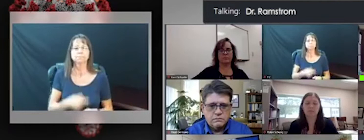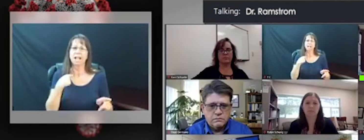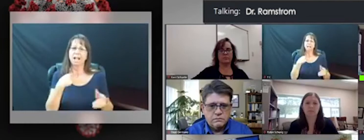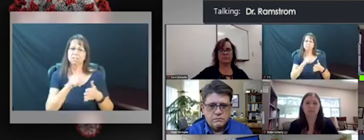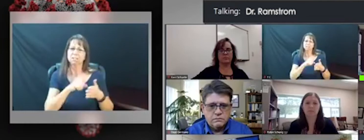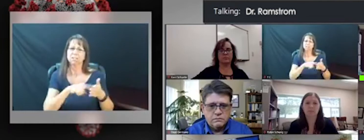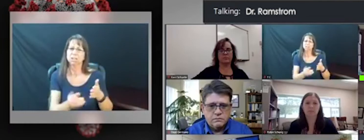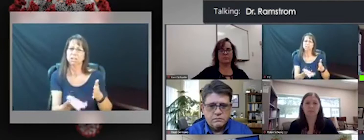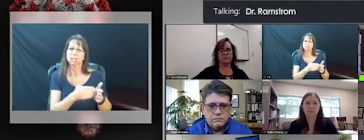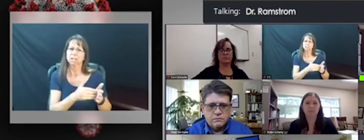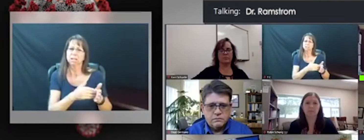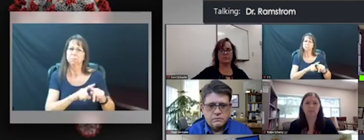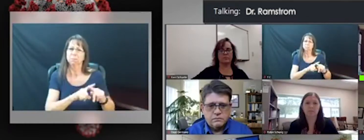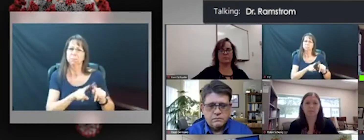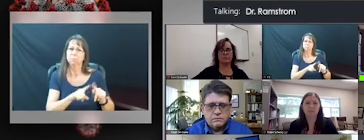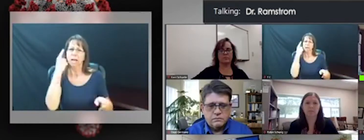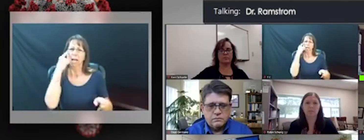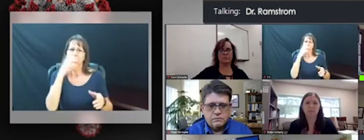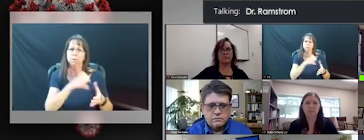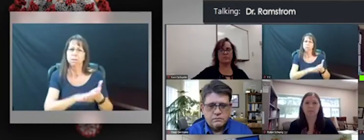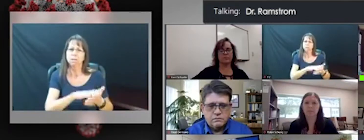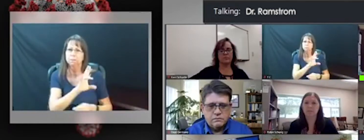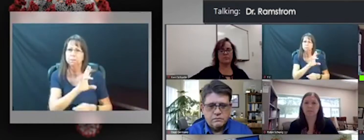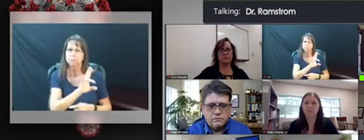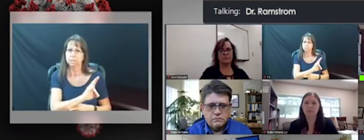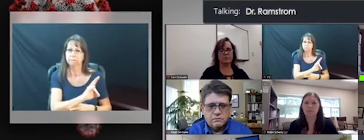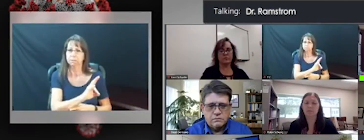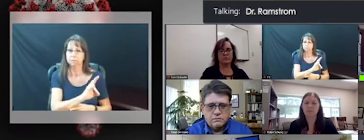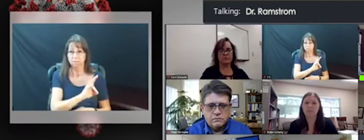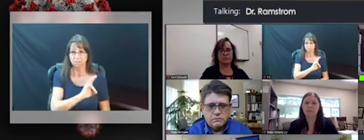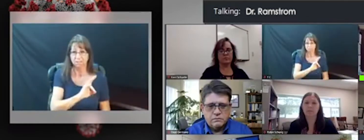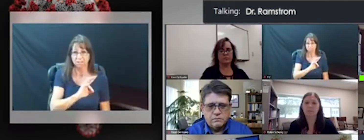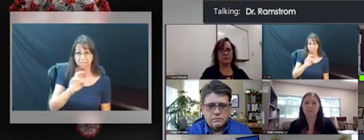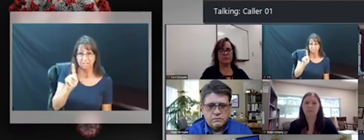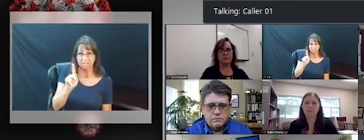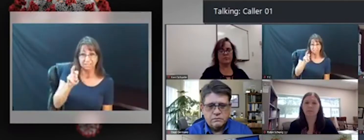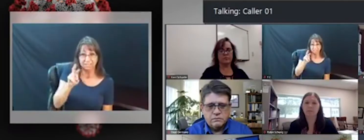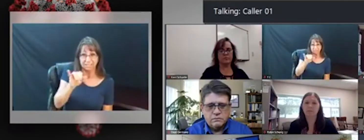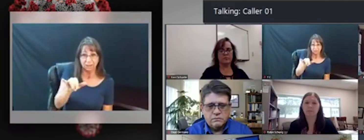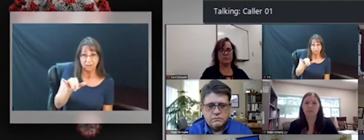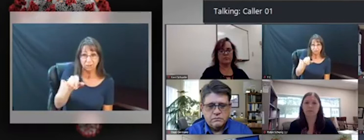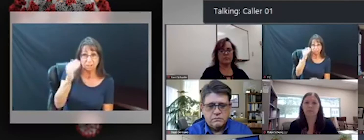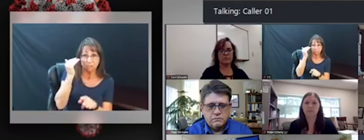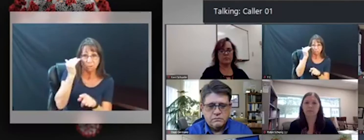I believe it's been seven. Kerri, you might know the ones that I sent to you.